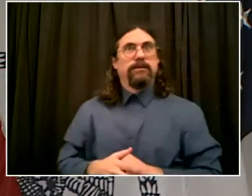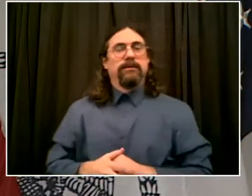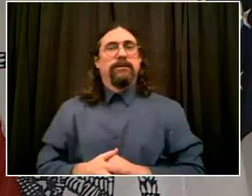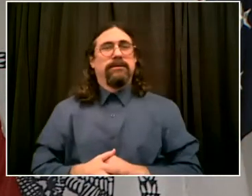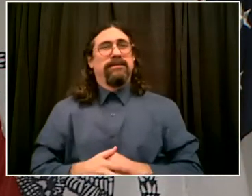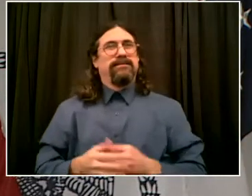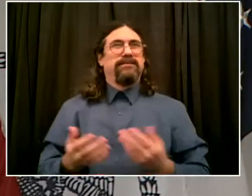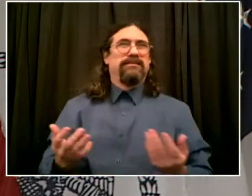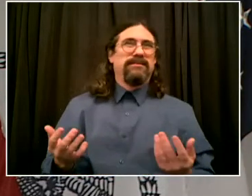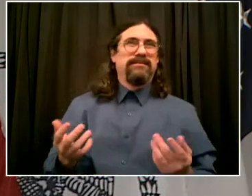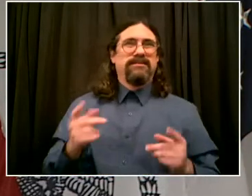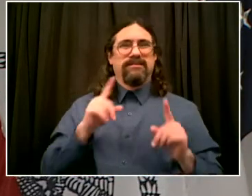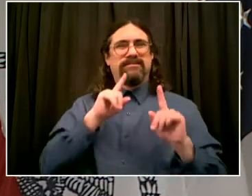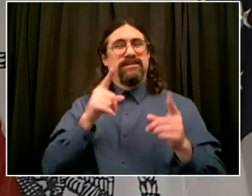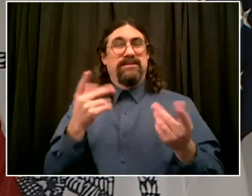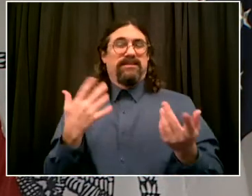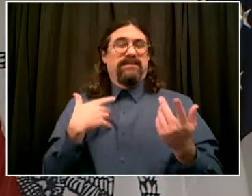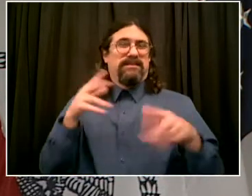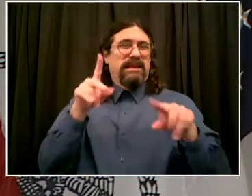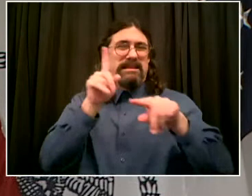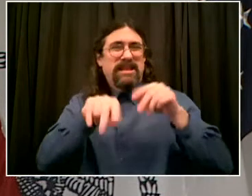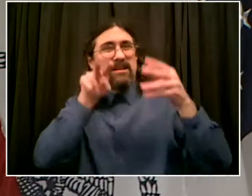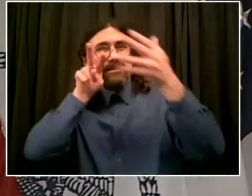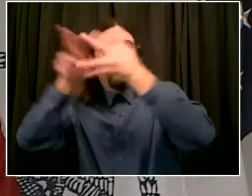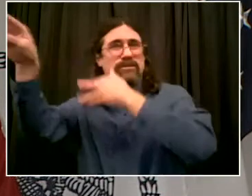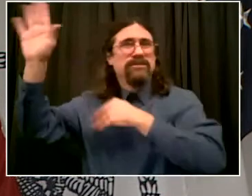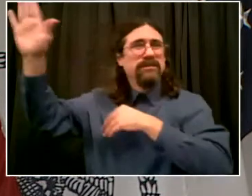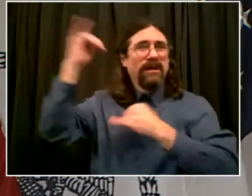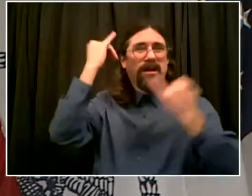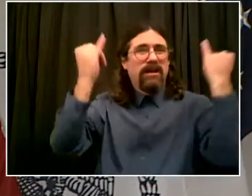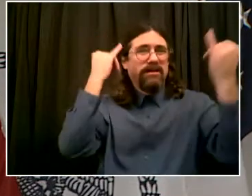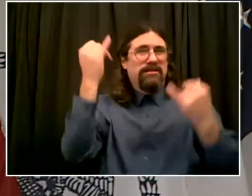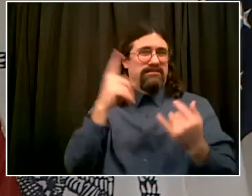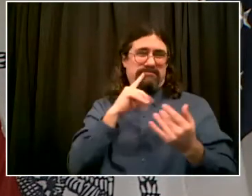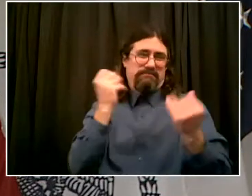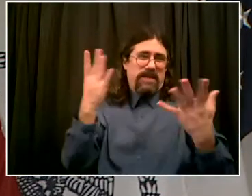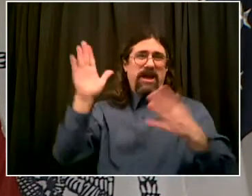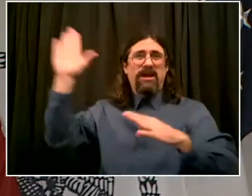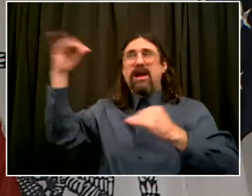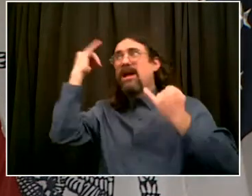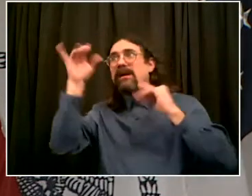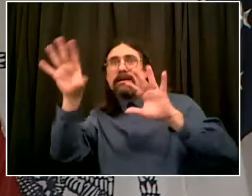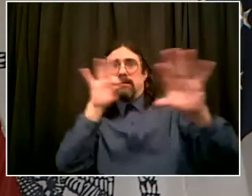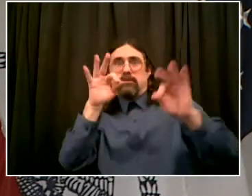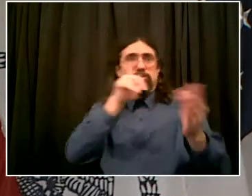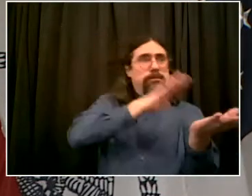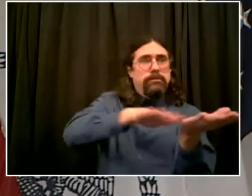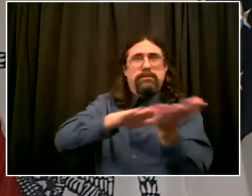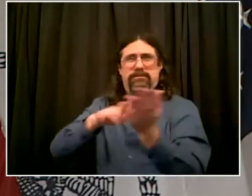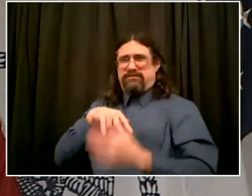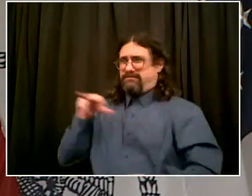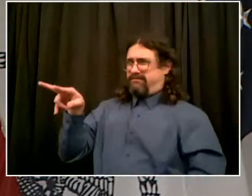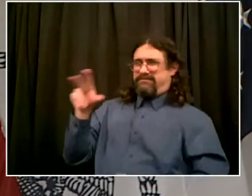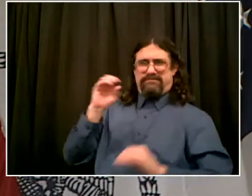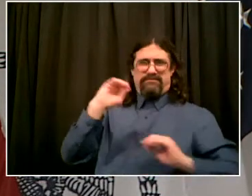DOING IT. THAHAIST E TH BOTTOM LINE. Reporter: